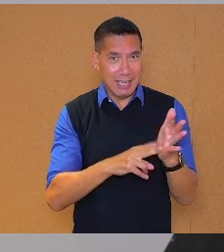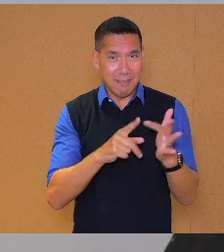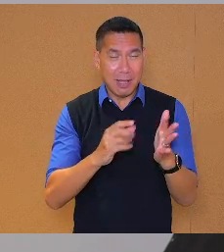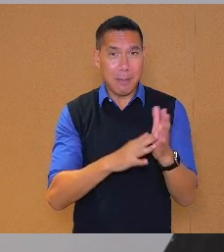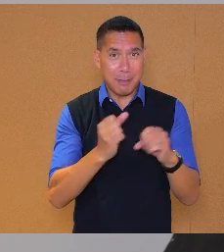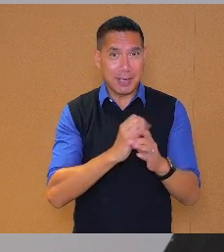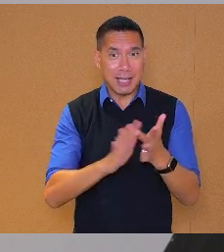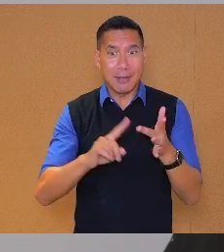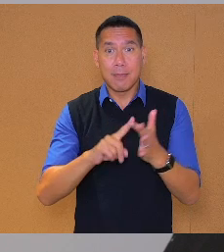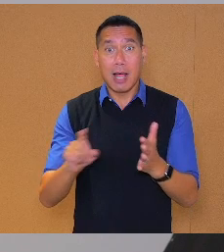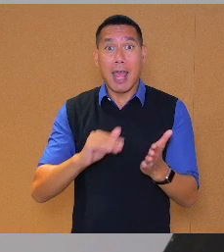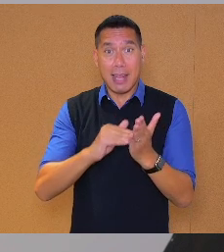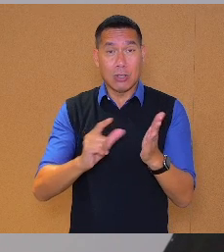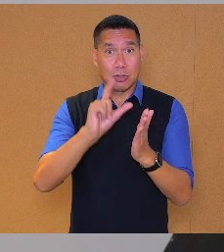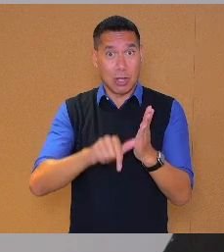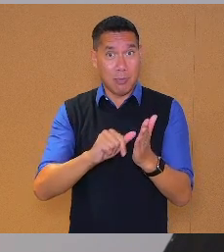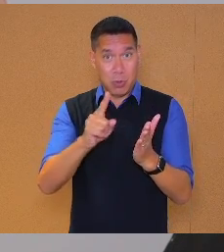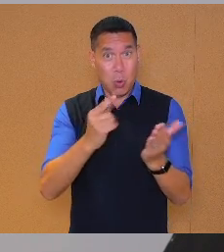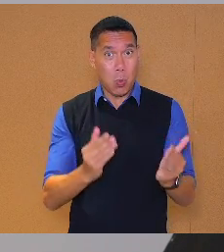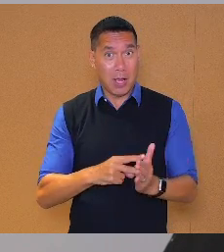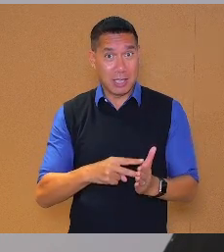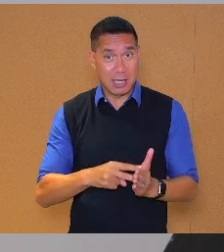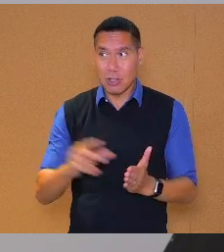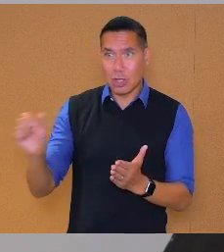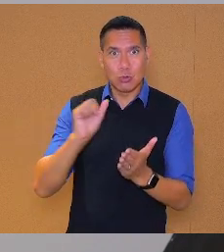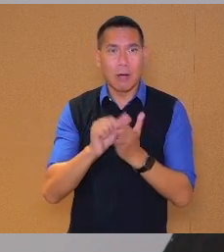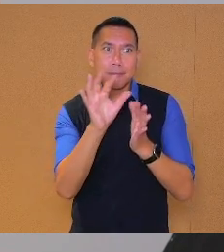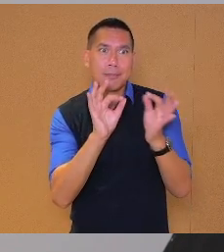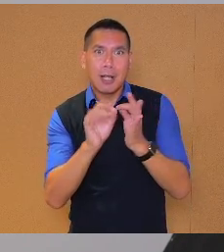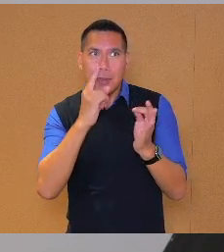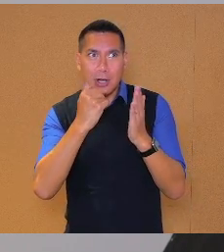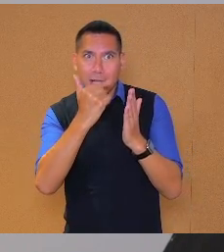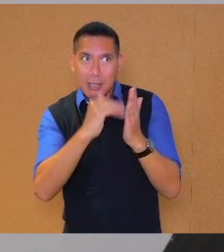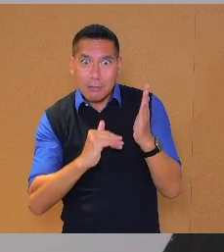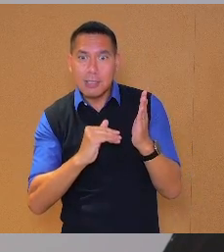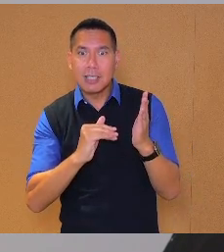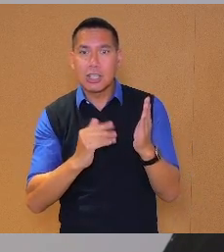been waiting for. >> That is right, it is now time to announce award recipients.